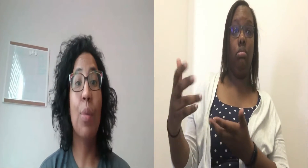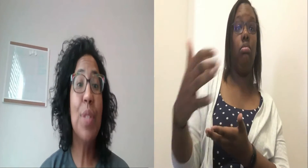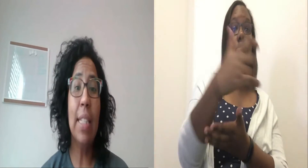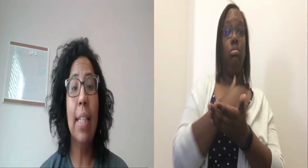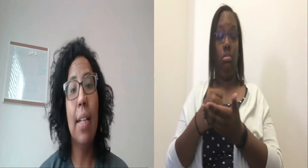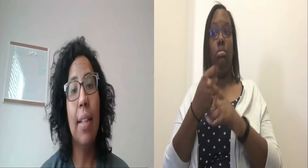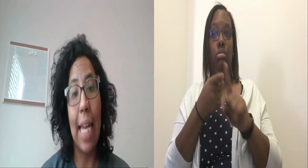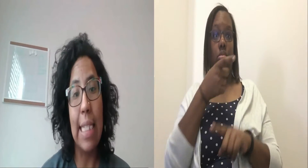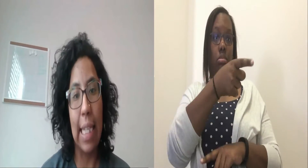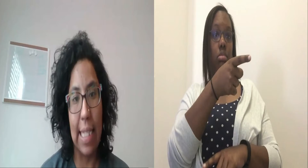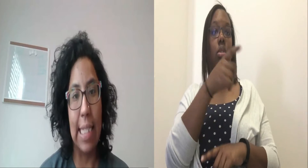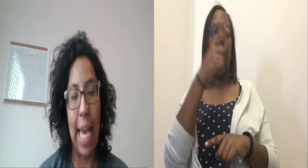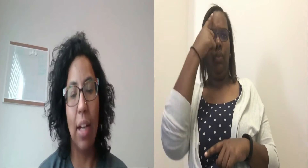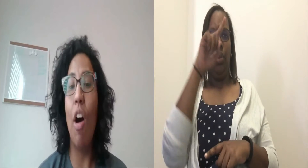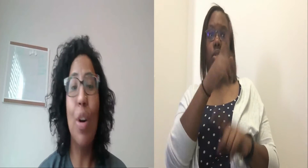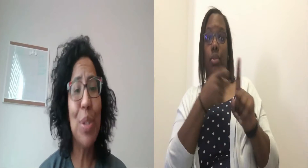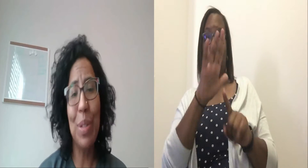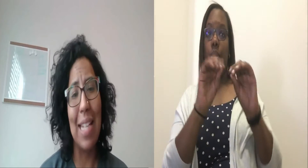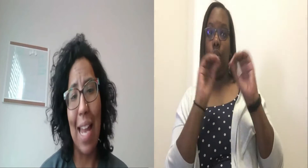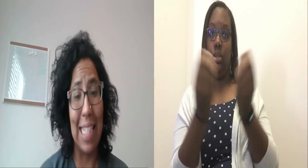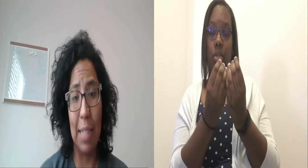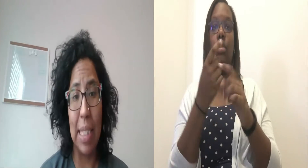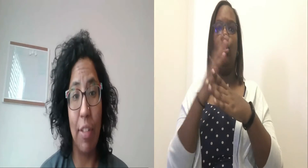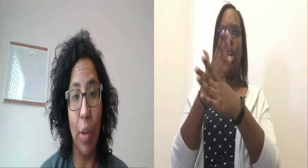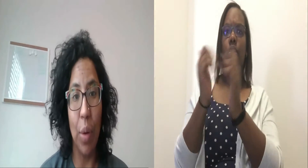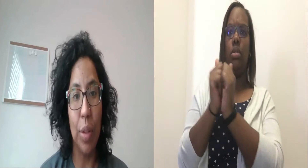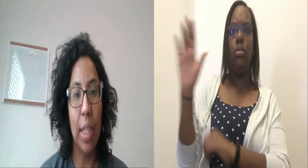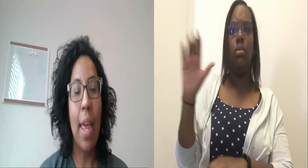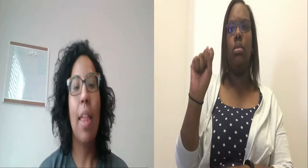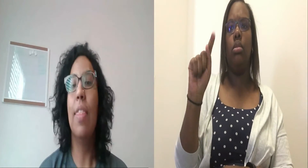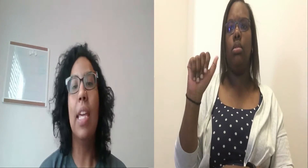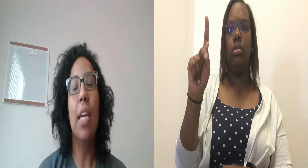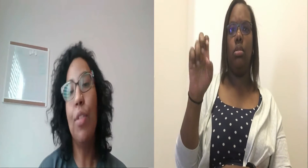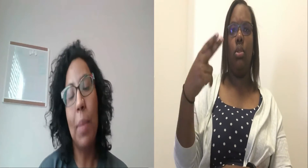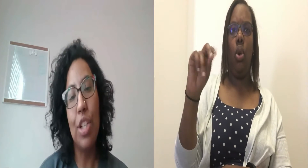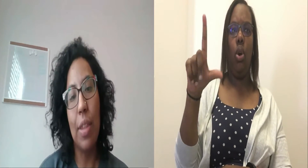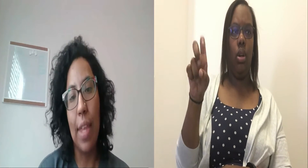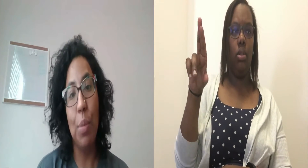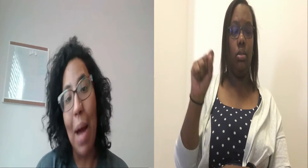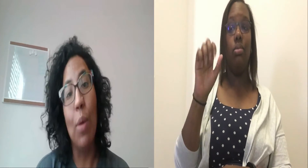Routinely collecting this data also does not need to be difficult. The information that you might